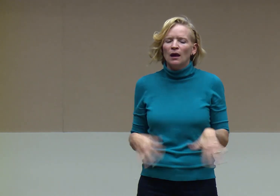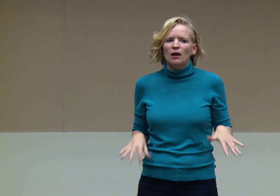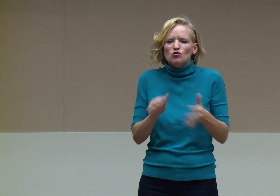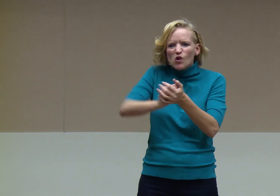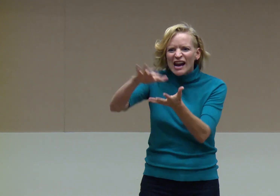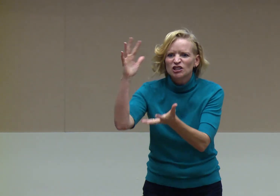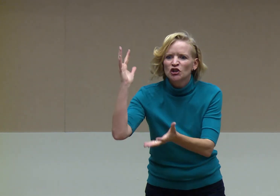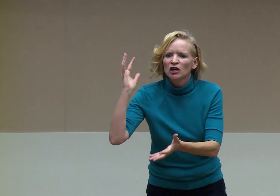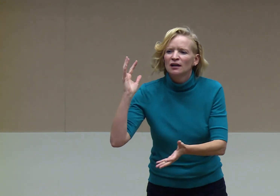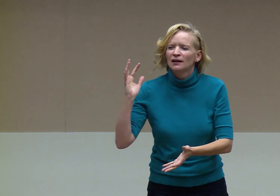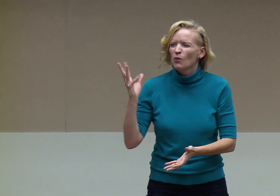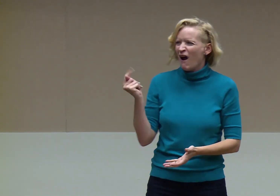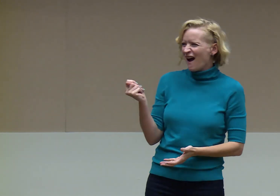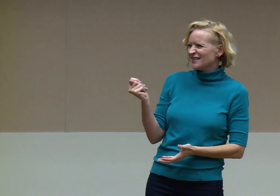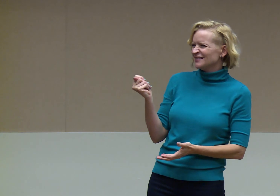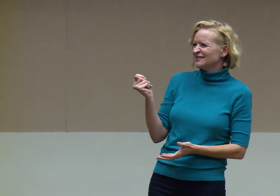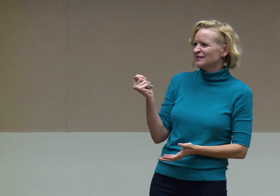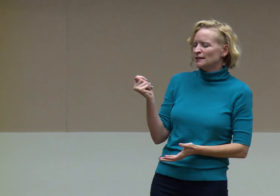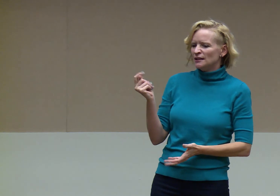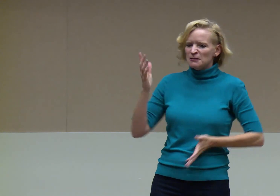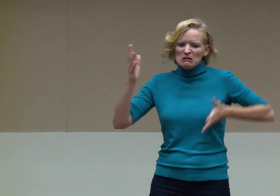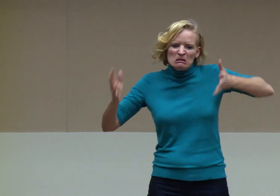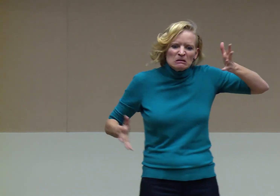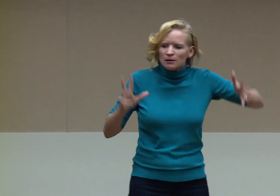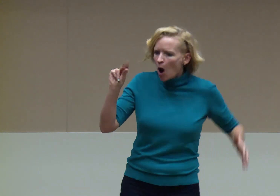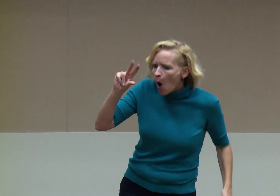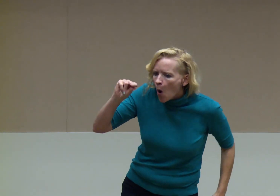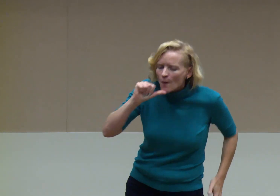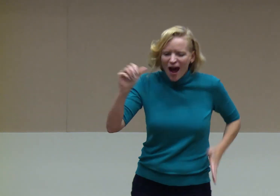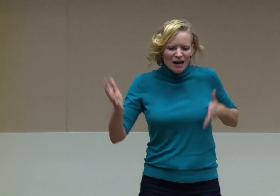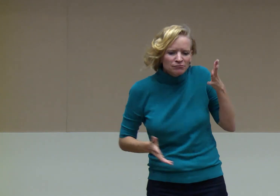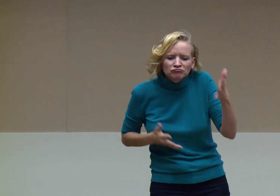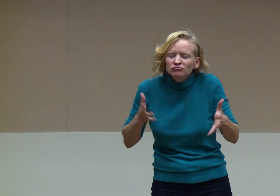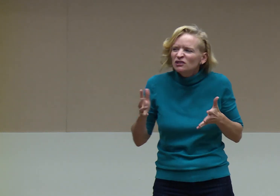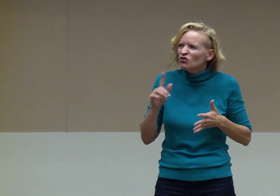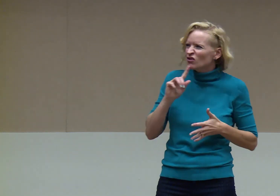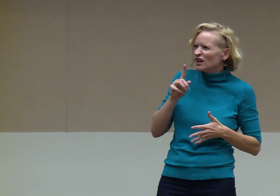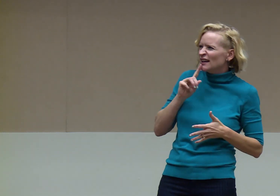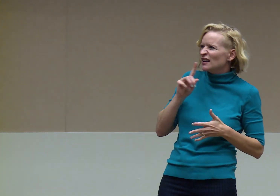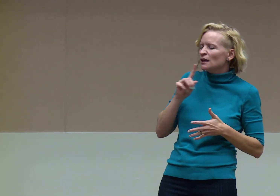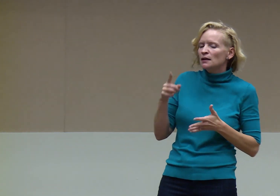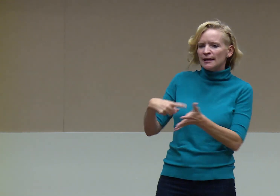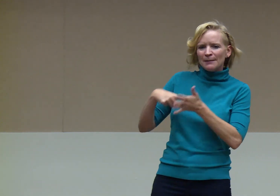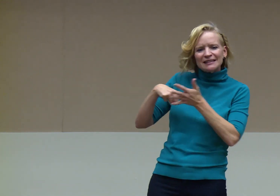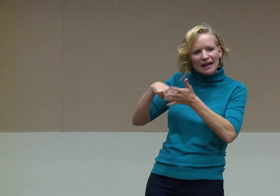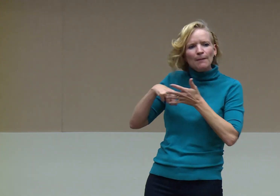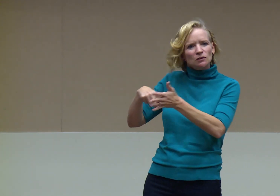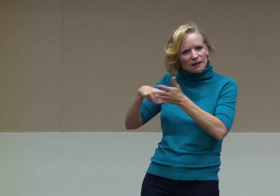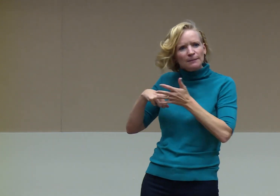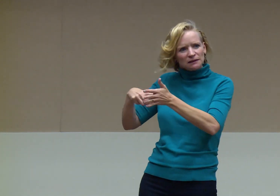There was a moment from mentors and their impact on me that I found that ASL is very rich.